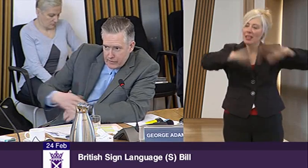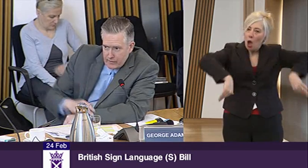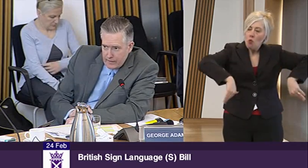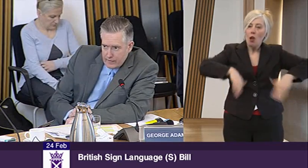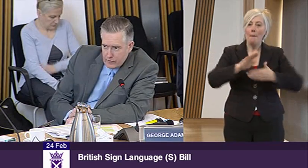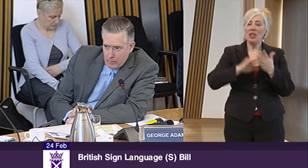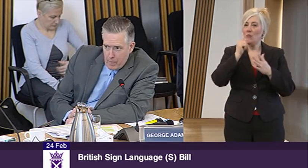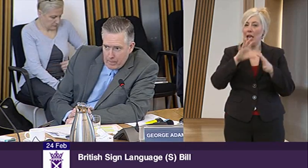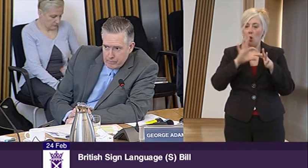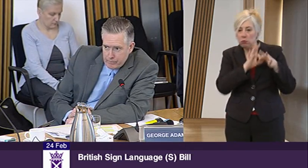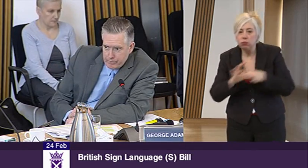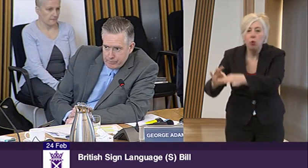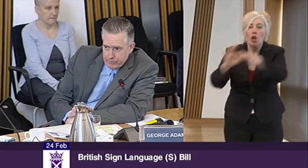all work to deliver it?